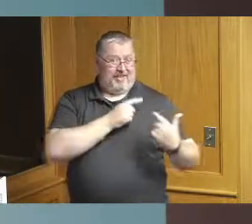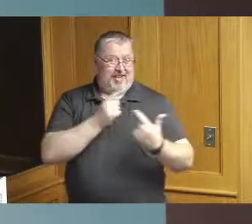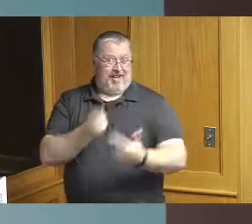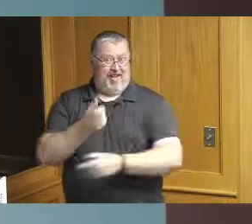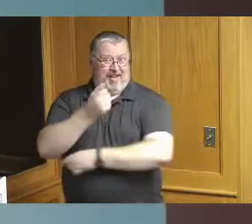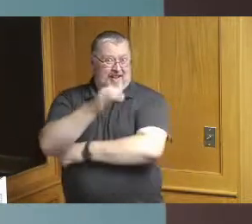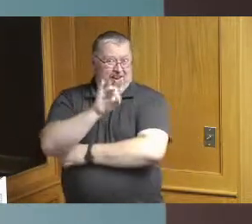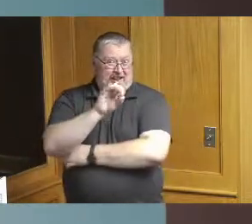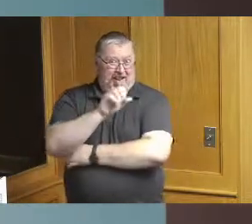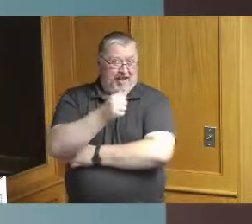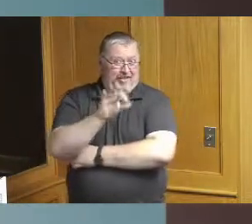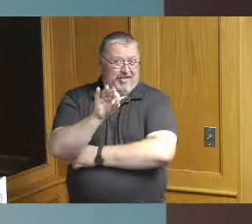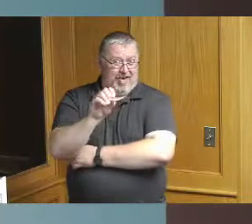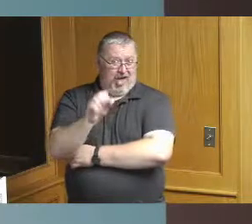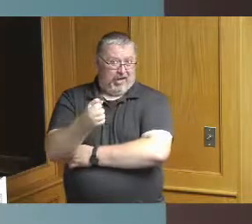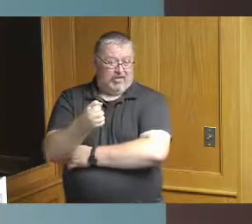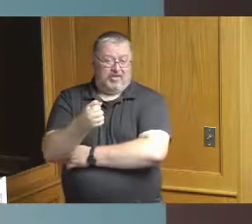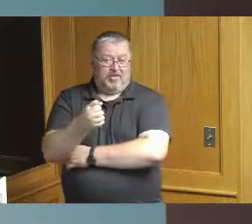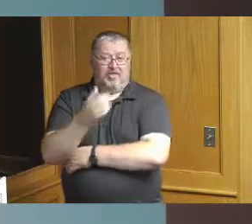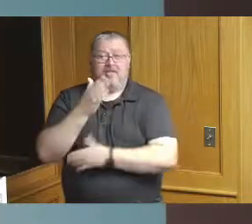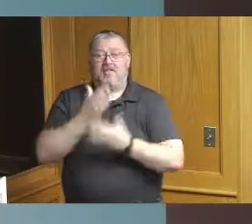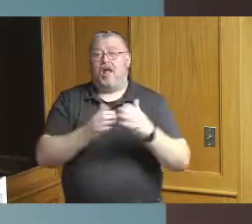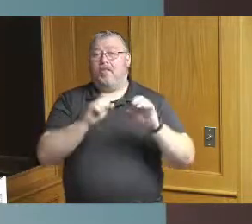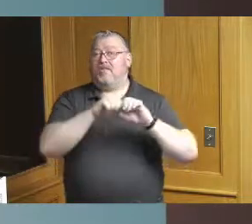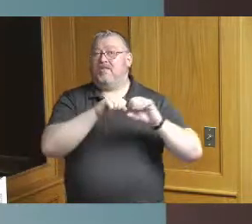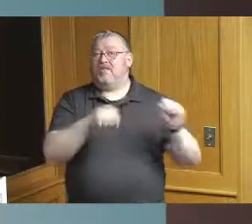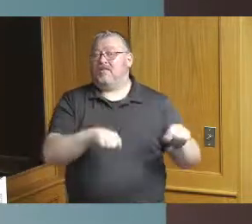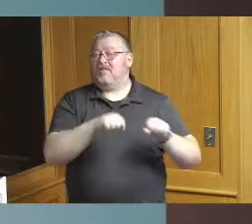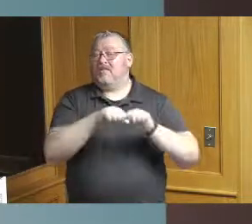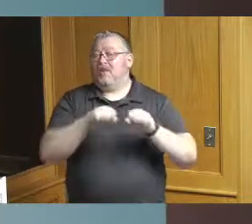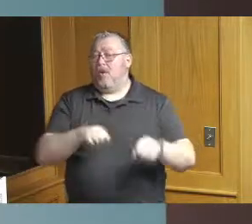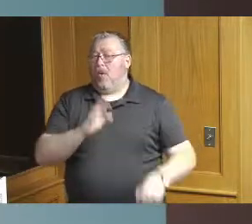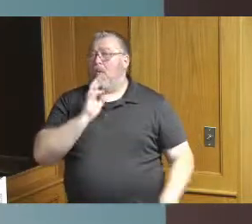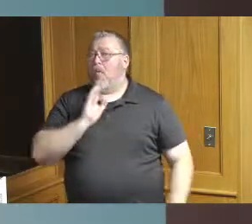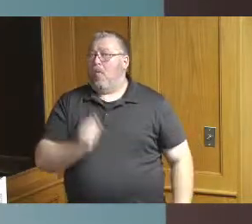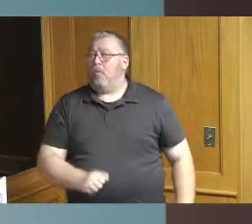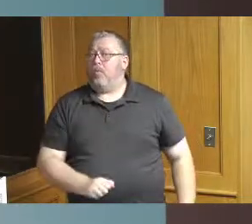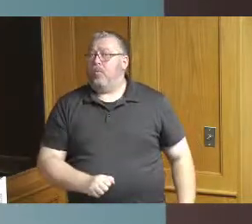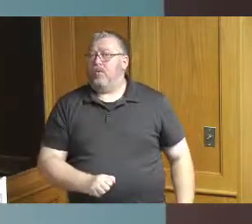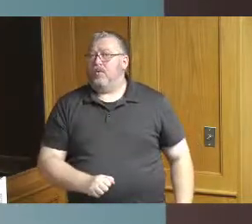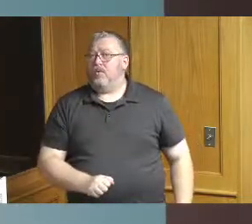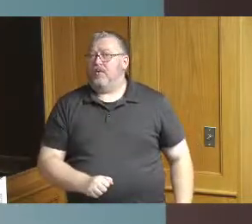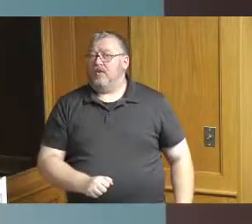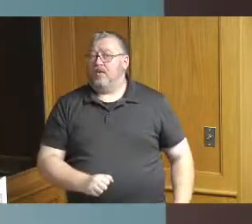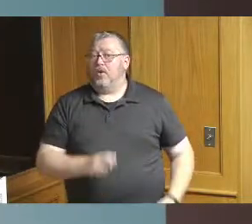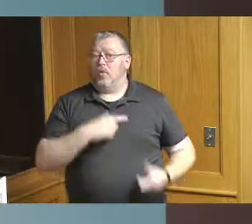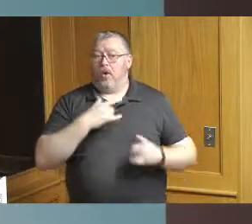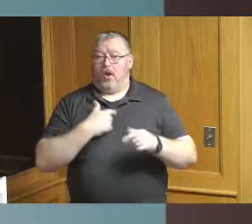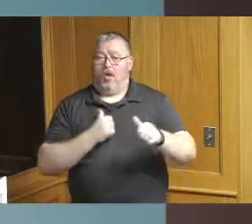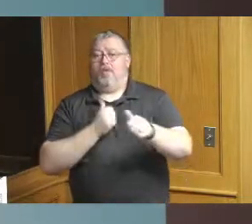and the 90s and some other systems you know are getting old so we are modernizing those systems